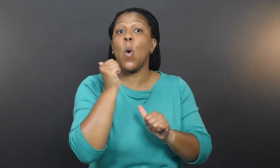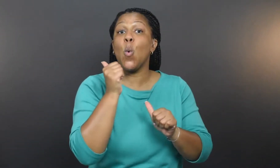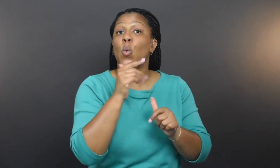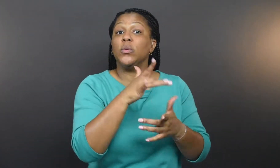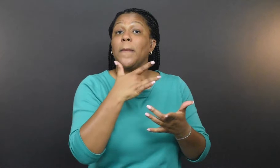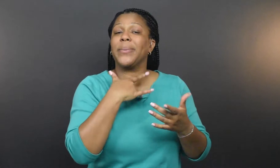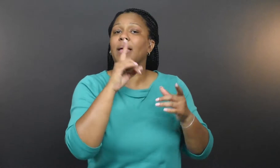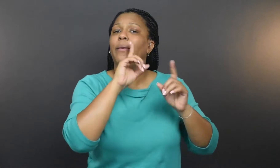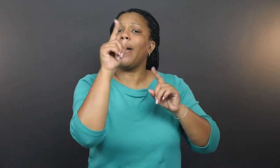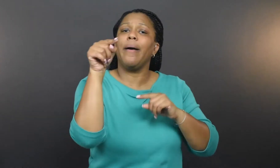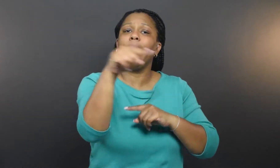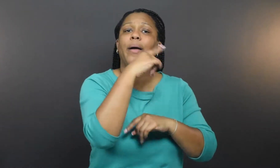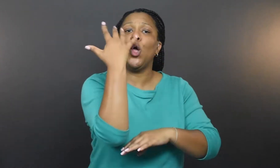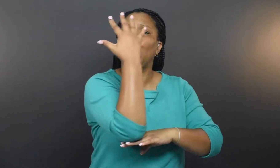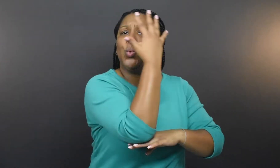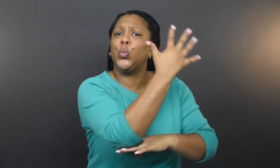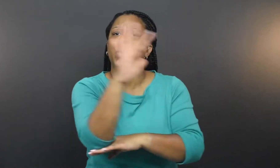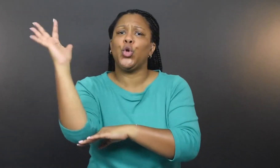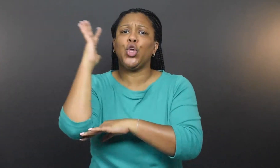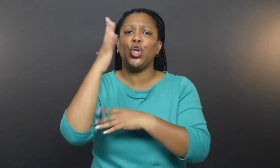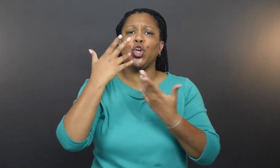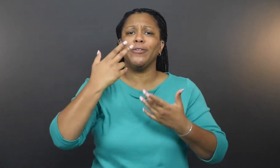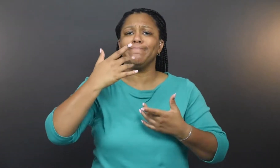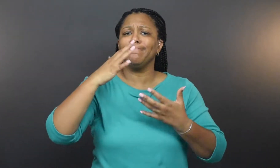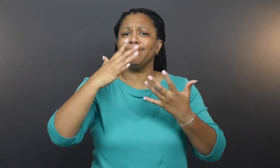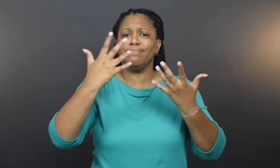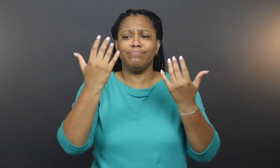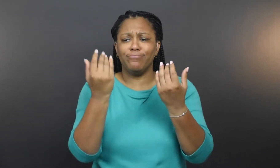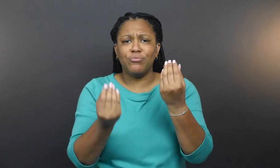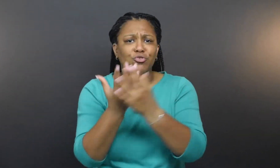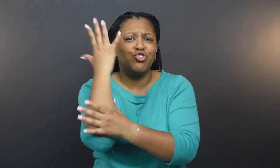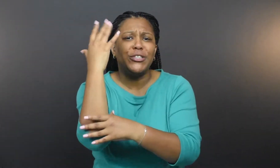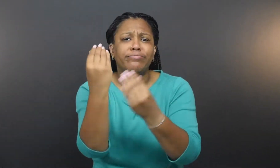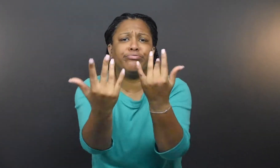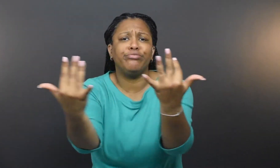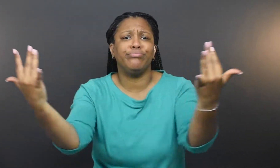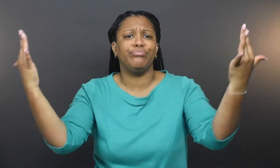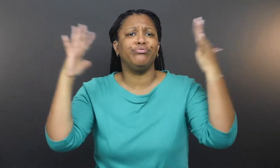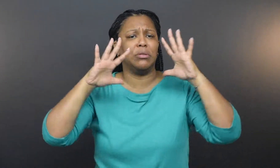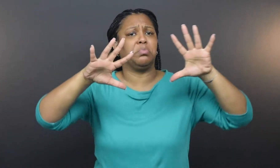abundant in wooded or brushy habitats with abundant small mammals and deer.